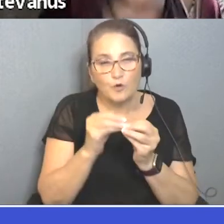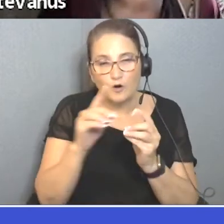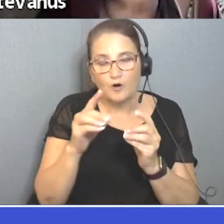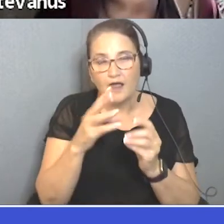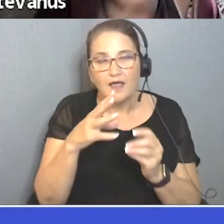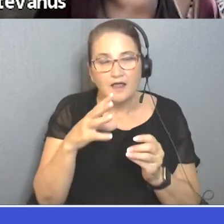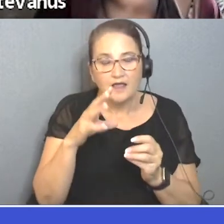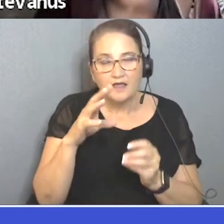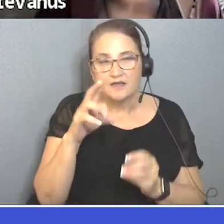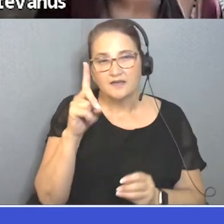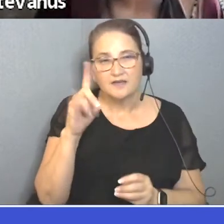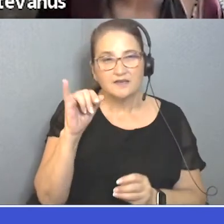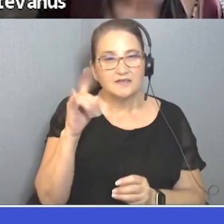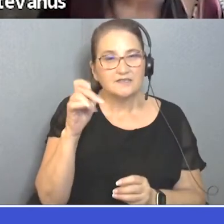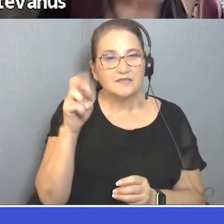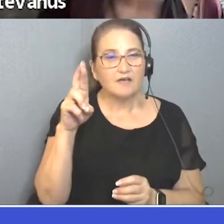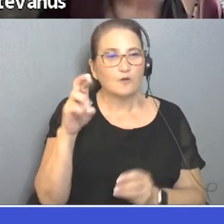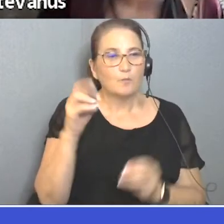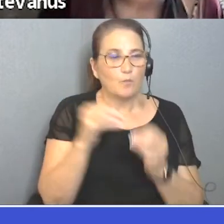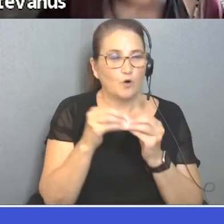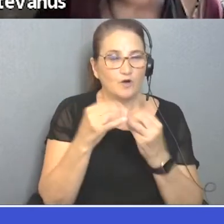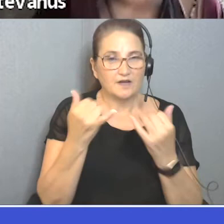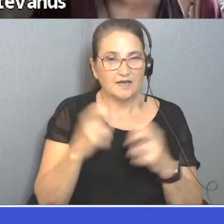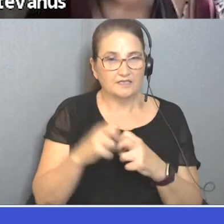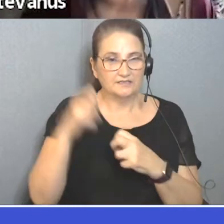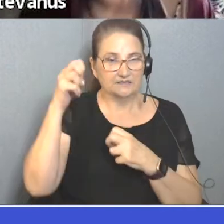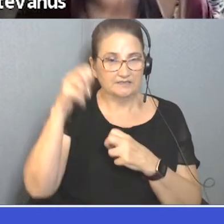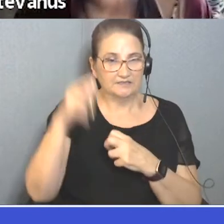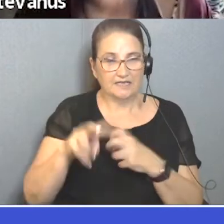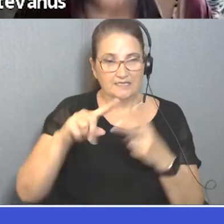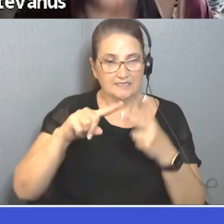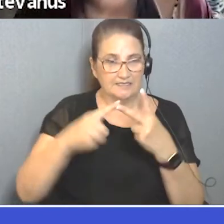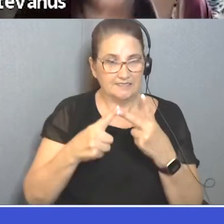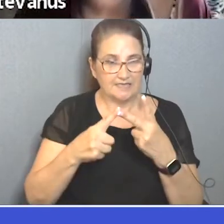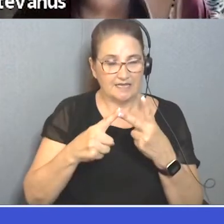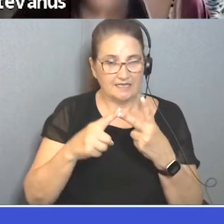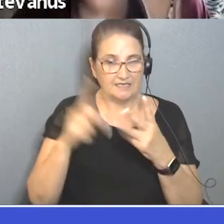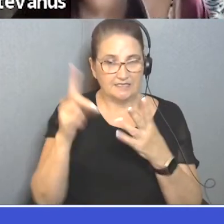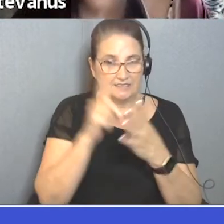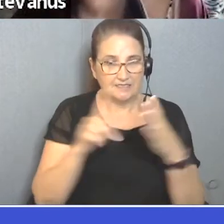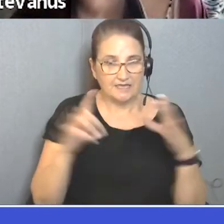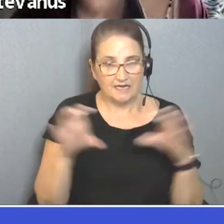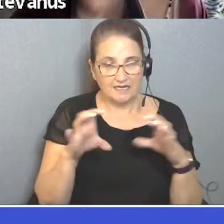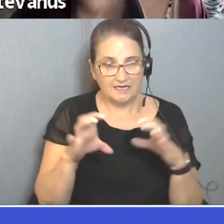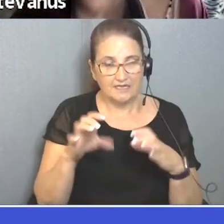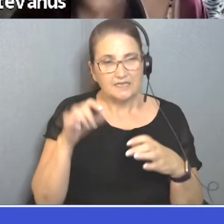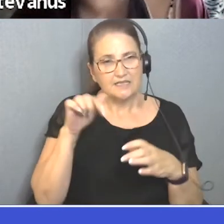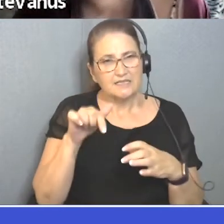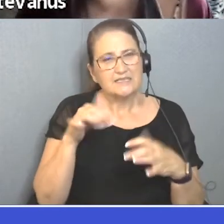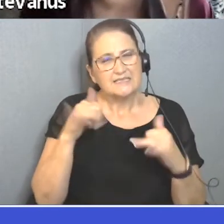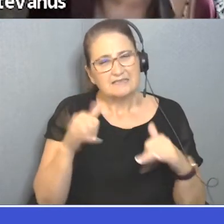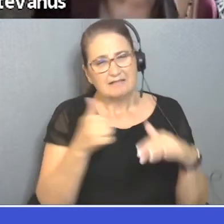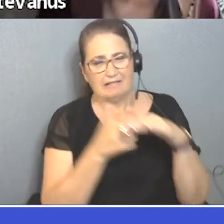be able to learn more about, discover more. So we're going to jump into our second design activity, it is still within